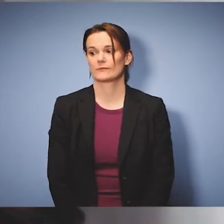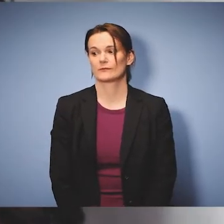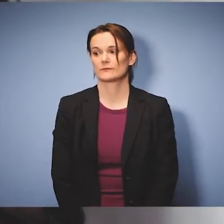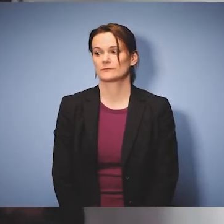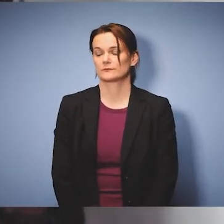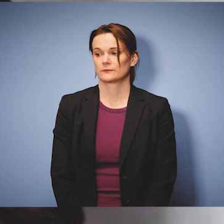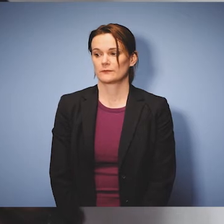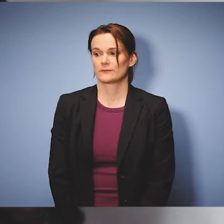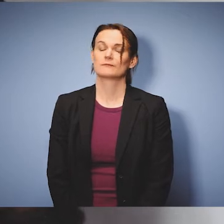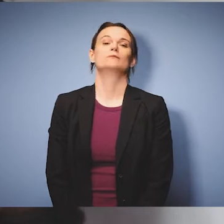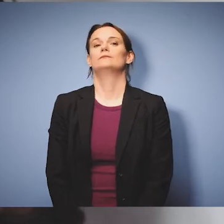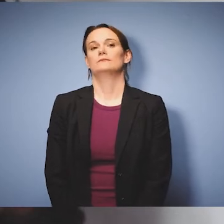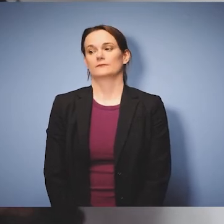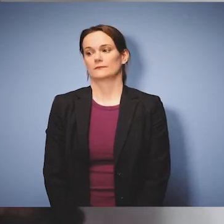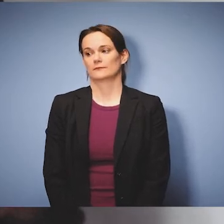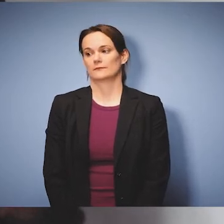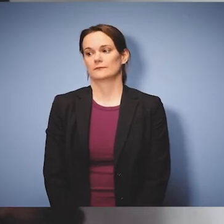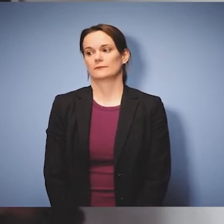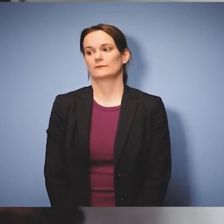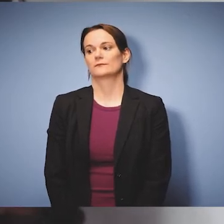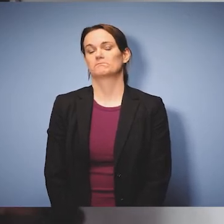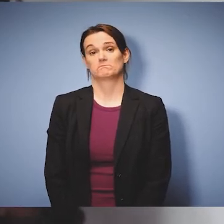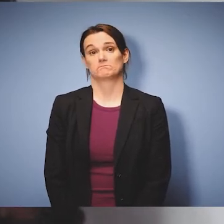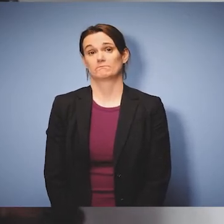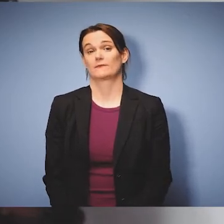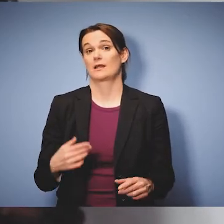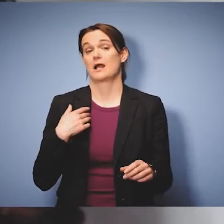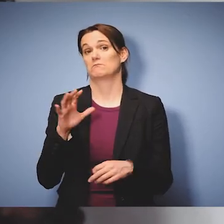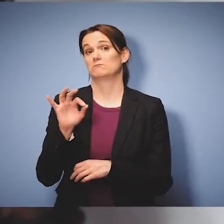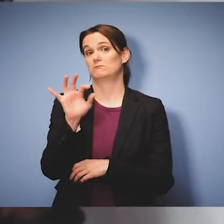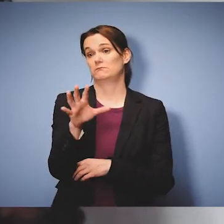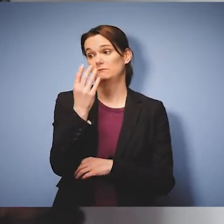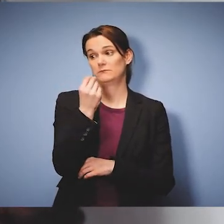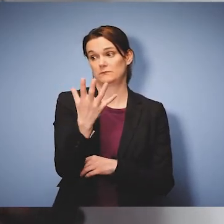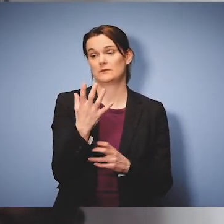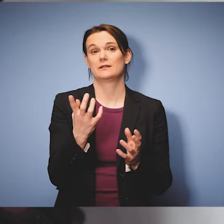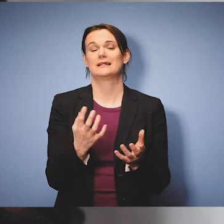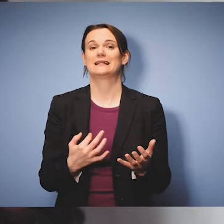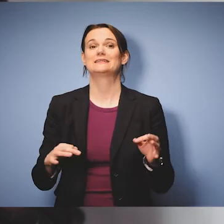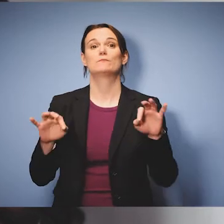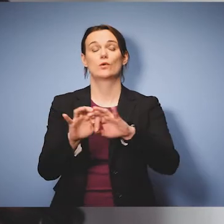So we have cut our trim and a very quick and easy tip is to keep all of your cuts on zero degrees.